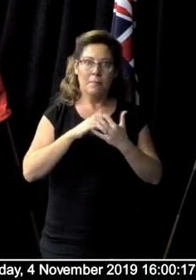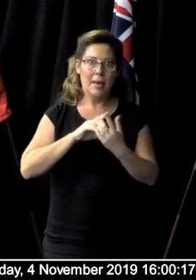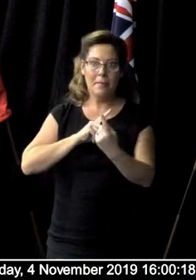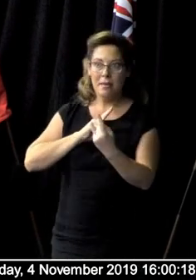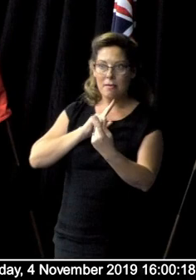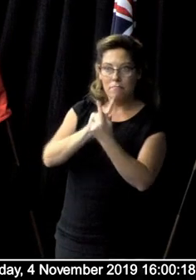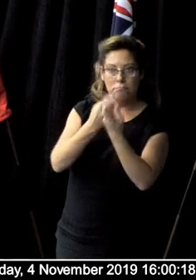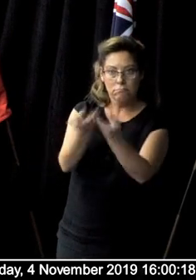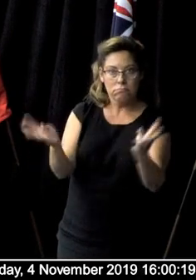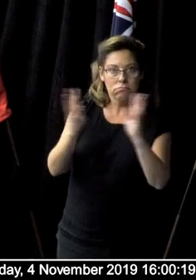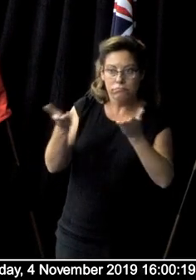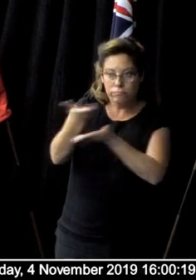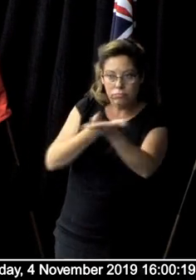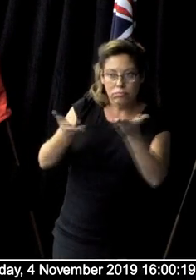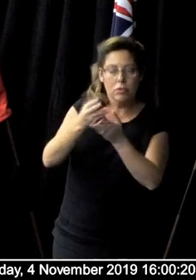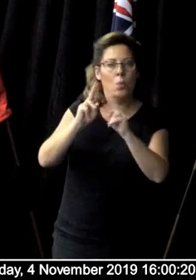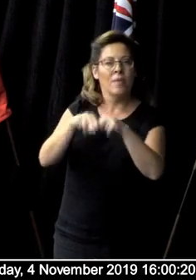What do you mean in that respect?